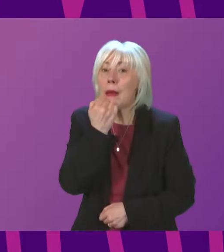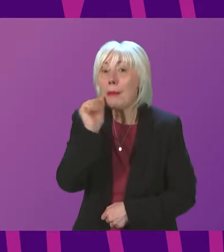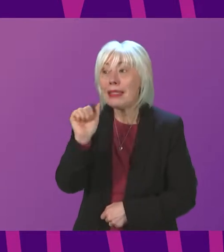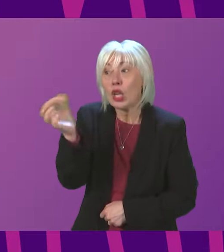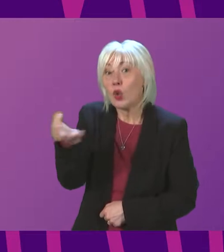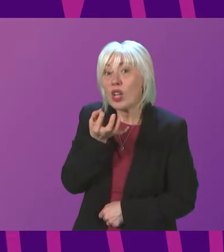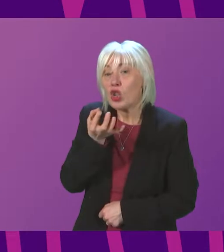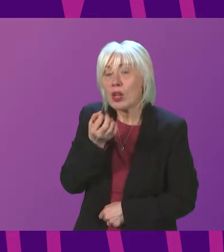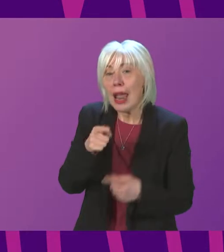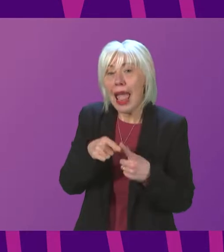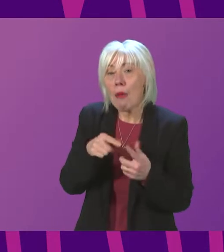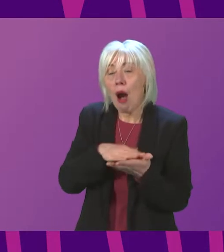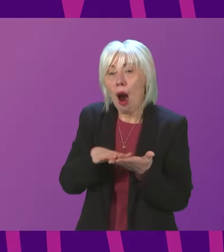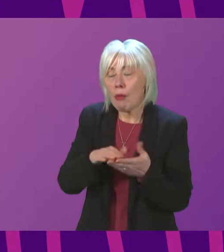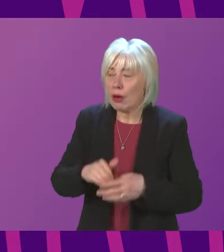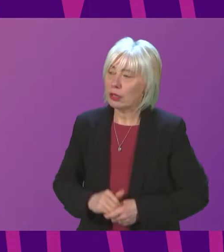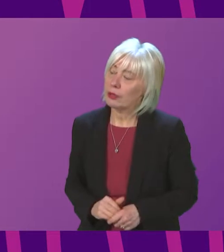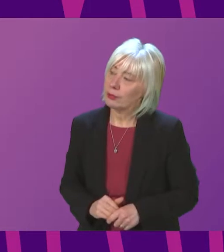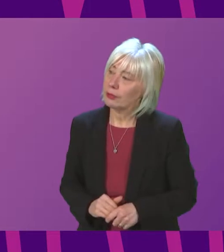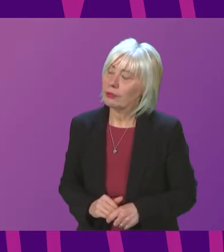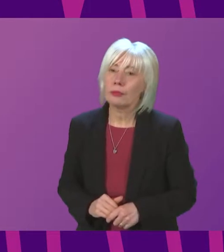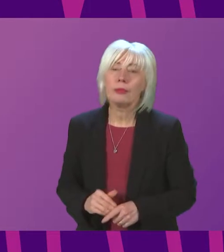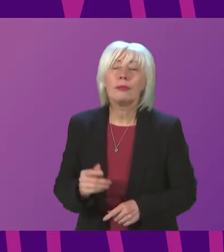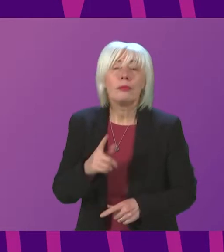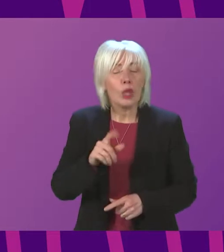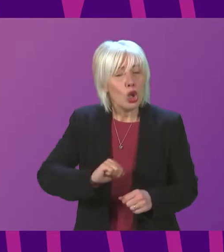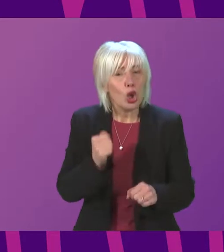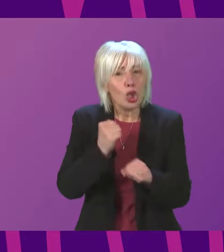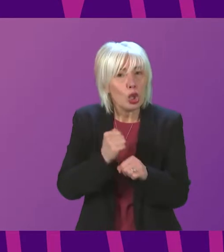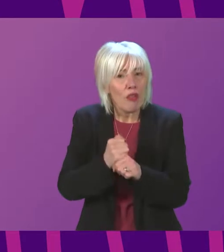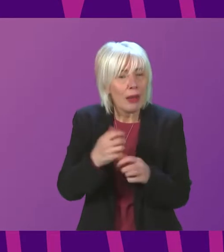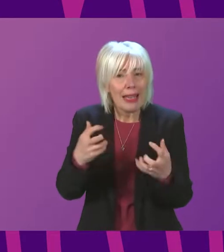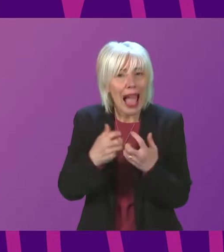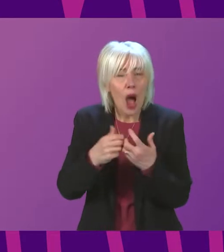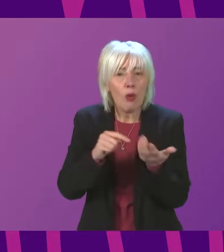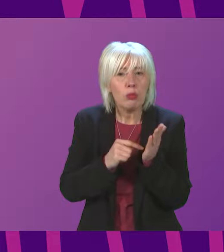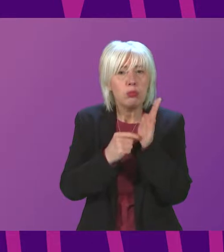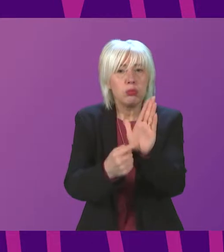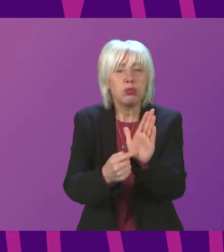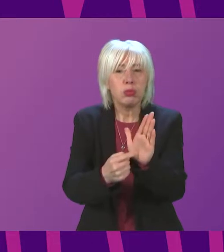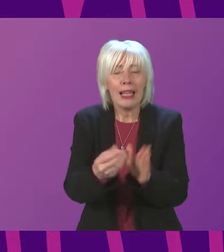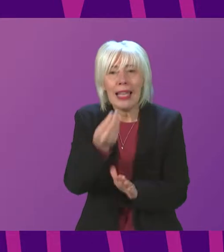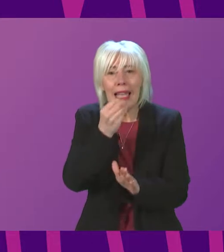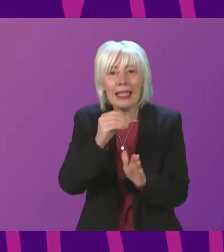possible. To ask the First Minister how the Scottish Government plans to mark eating disorders awareness week 2022.